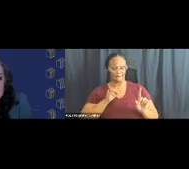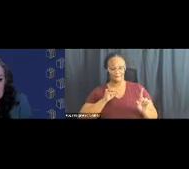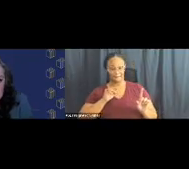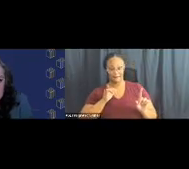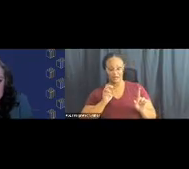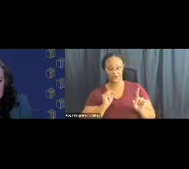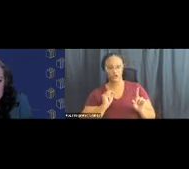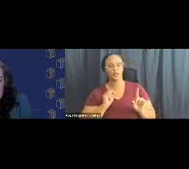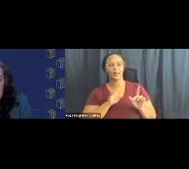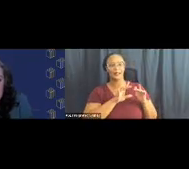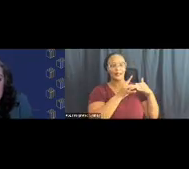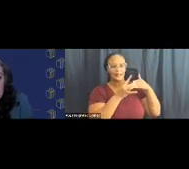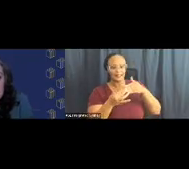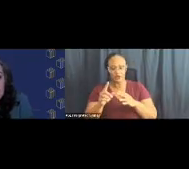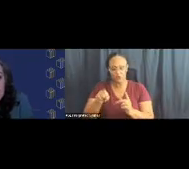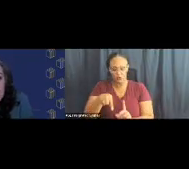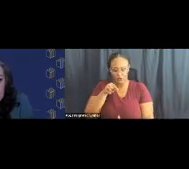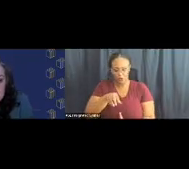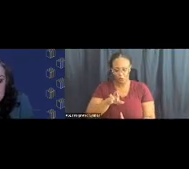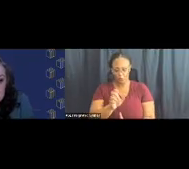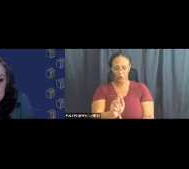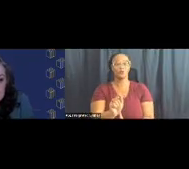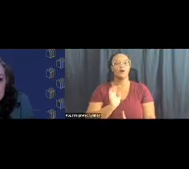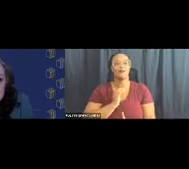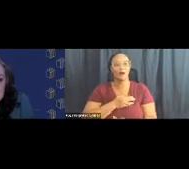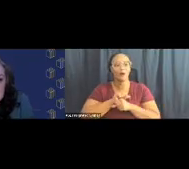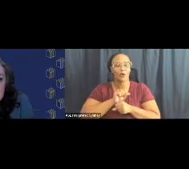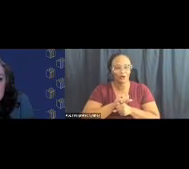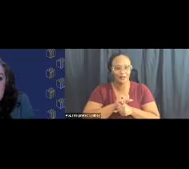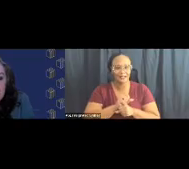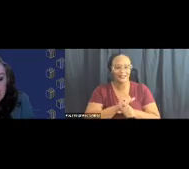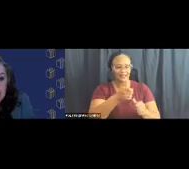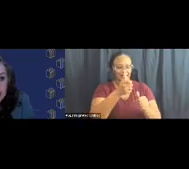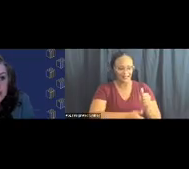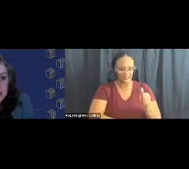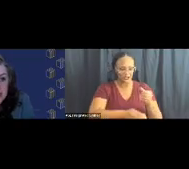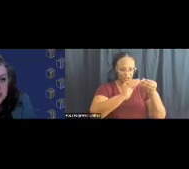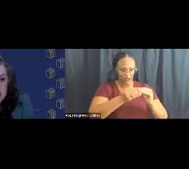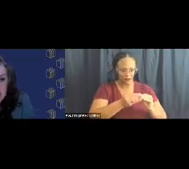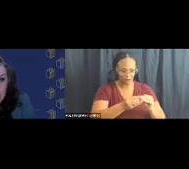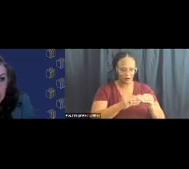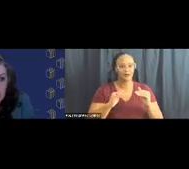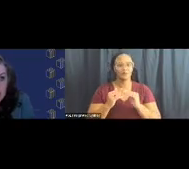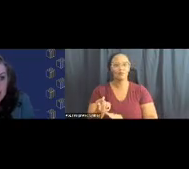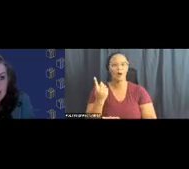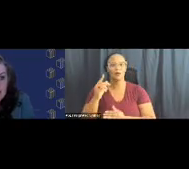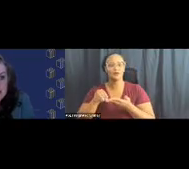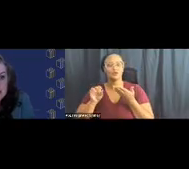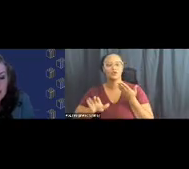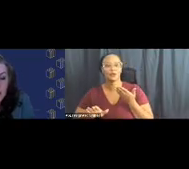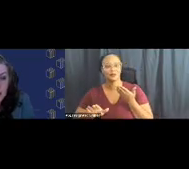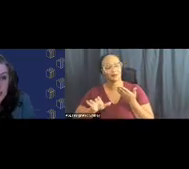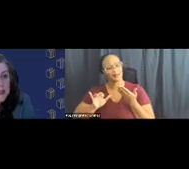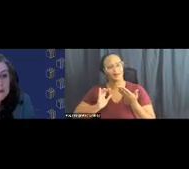is a story. And when we look at our state, you will see that often times this job, this goal,